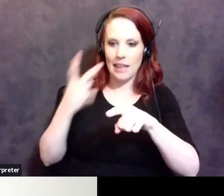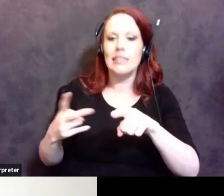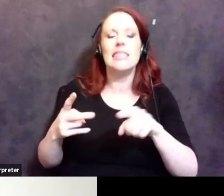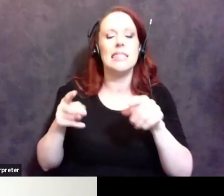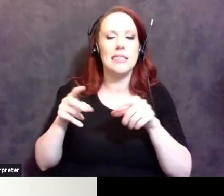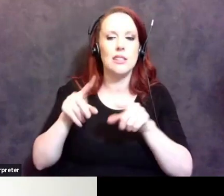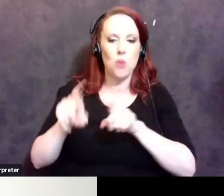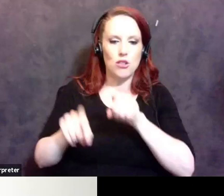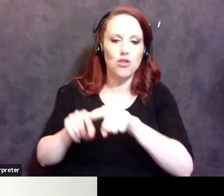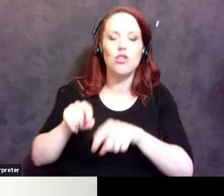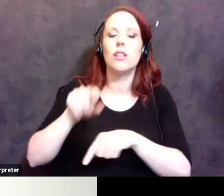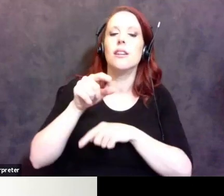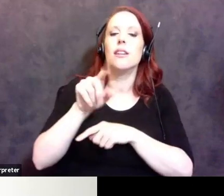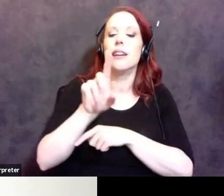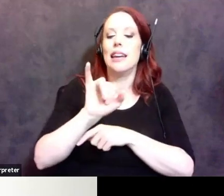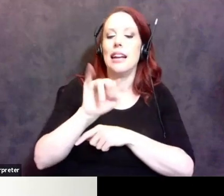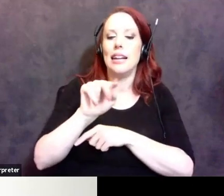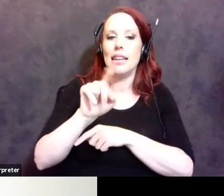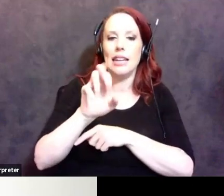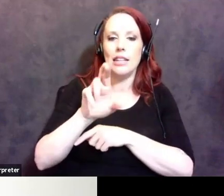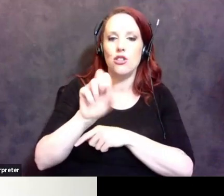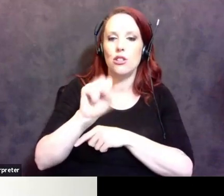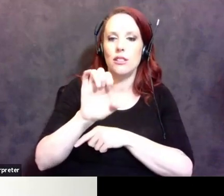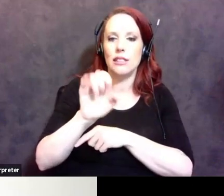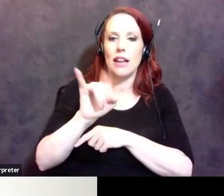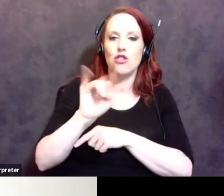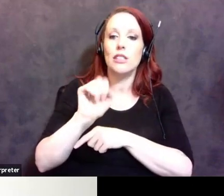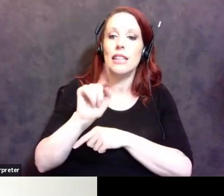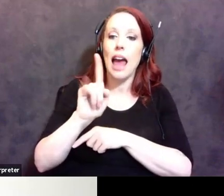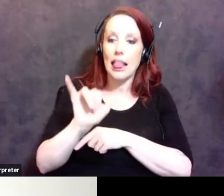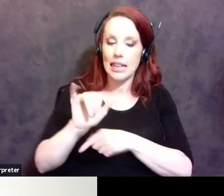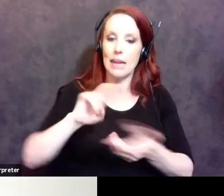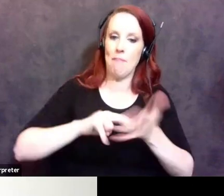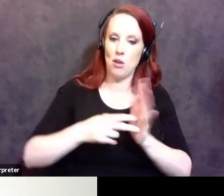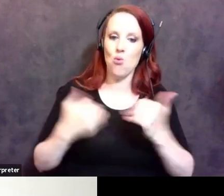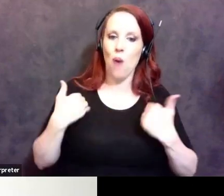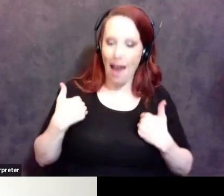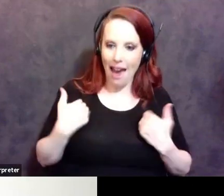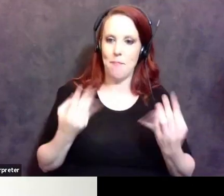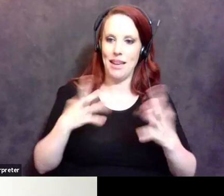oppressed identities. There is an emerging area within disability advocacy called